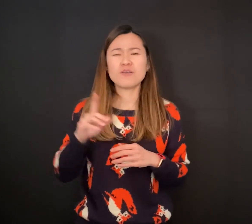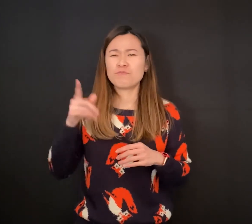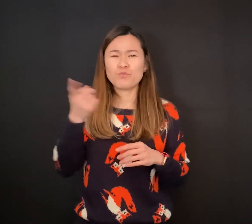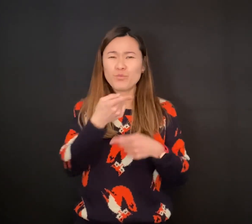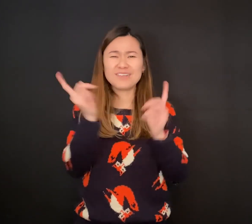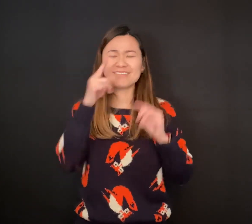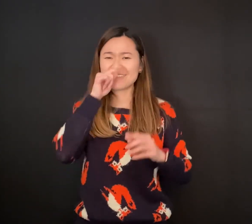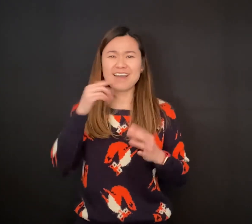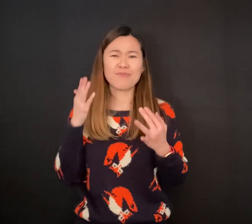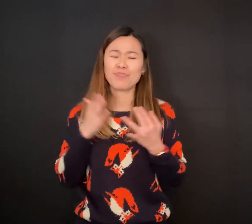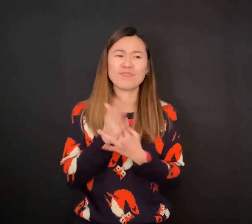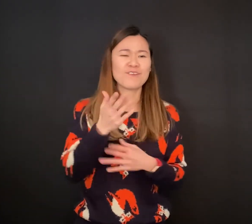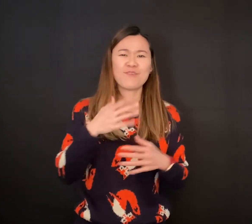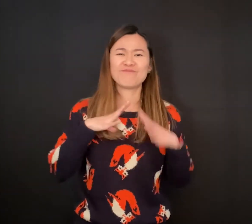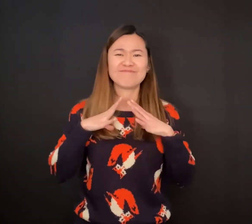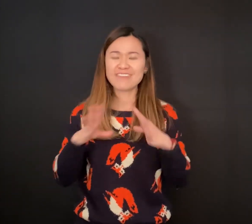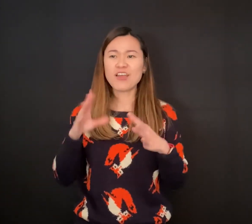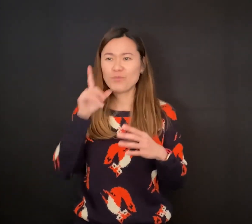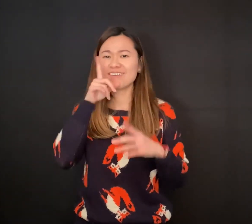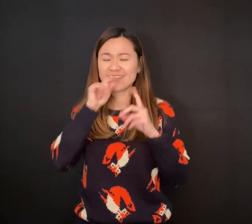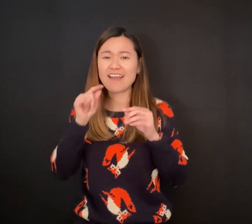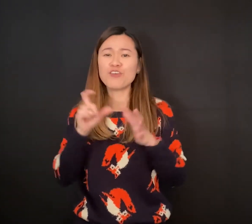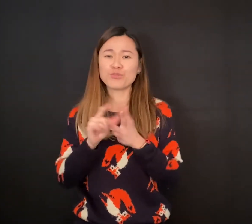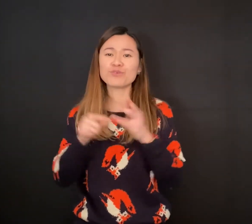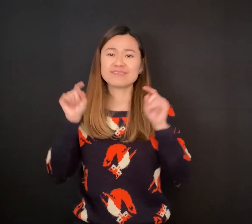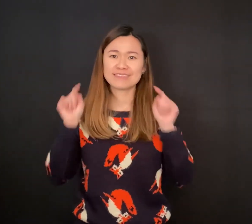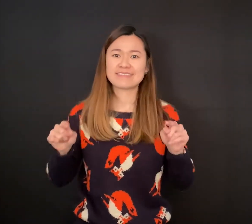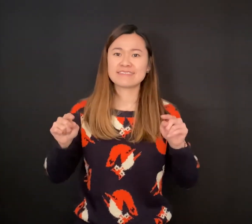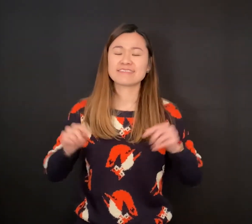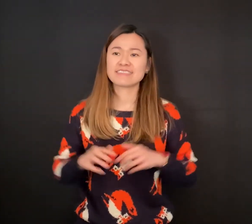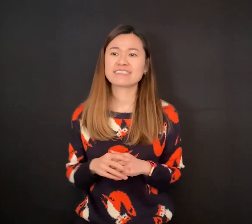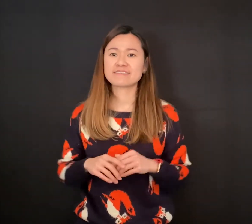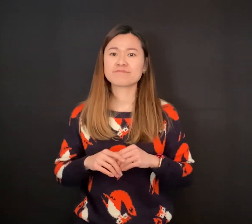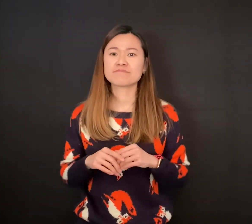We can get through this. It will be fine. We can do it.